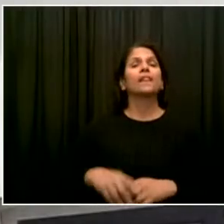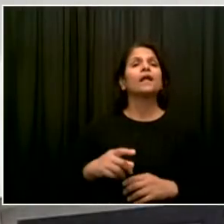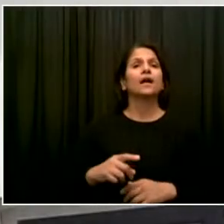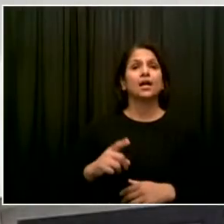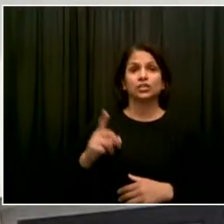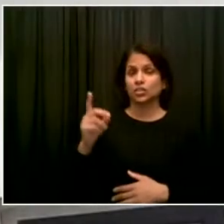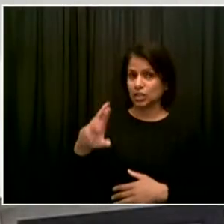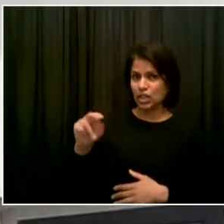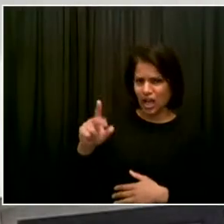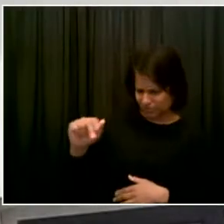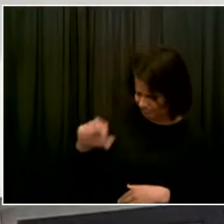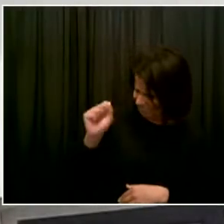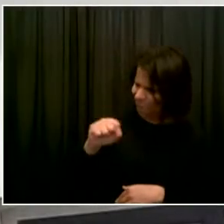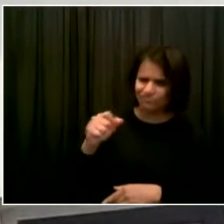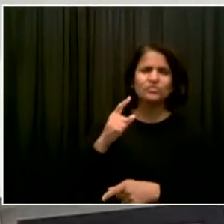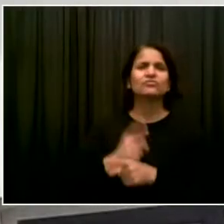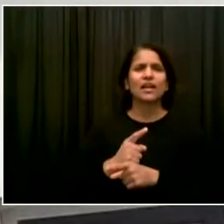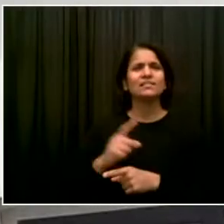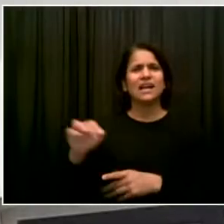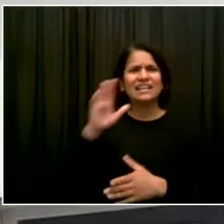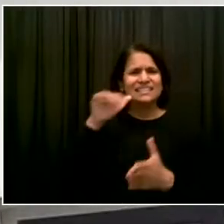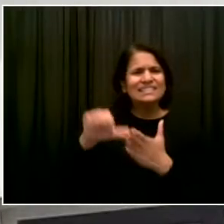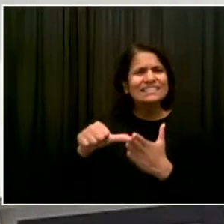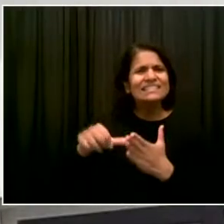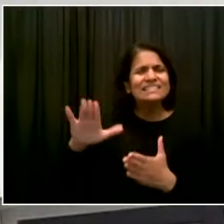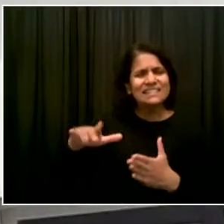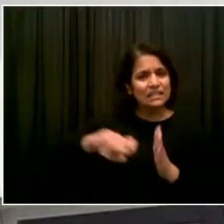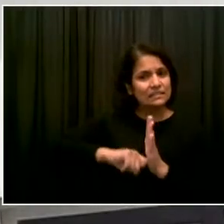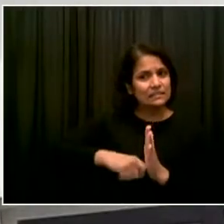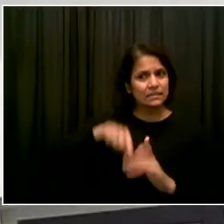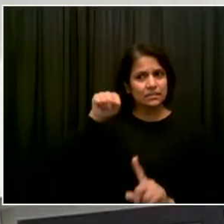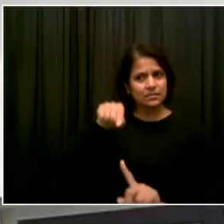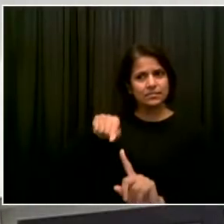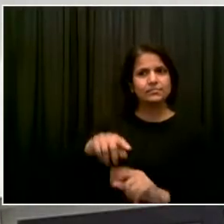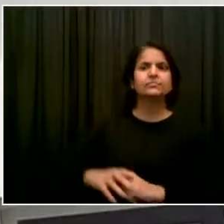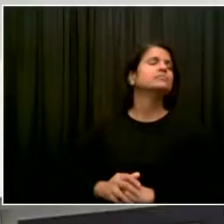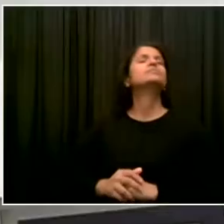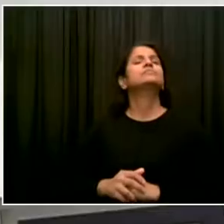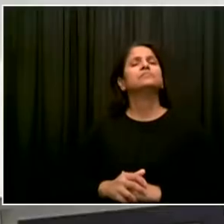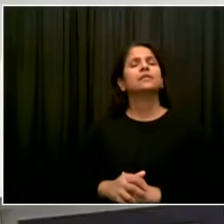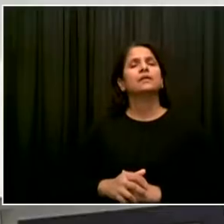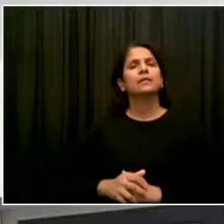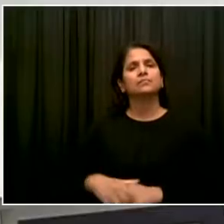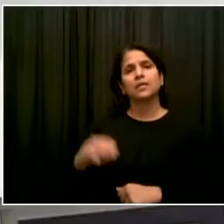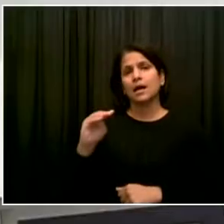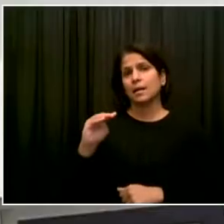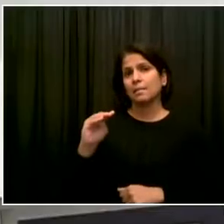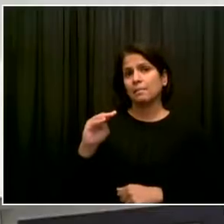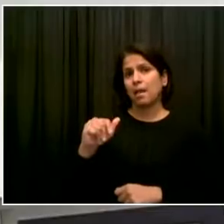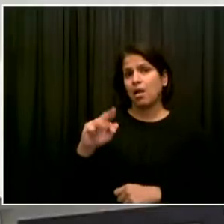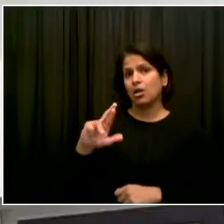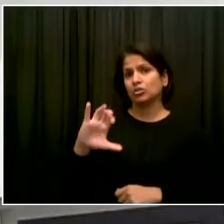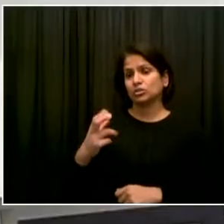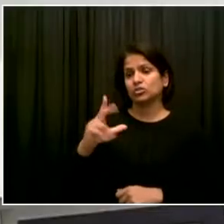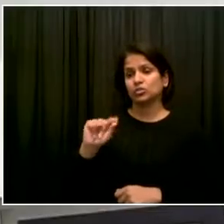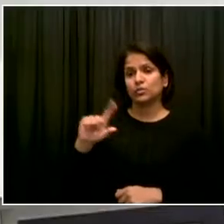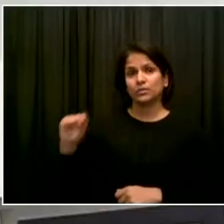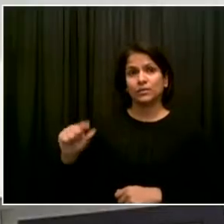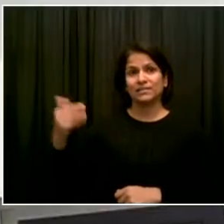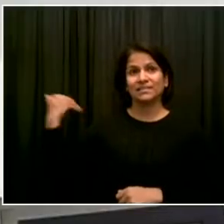DR. KATZ. IT IS ALL ABOUT STAFFING.